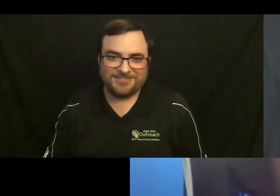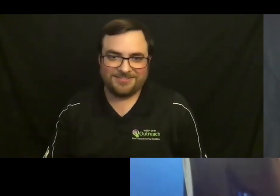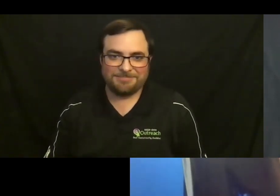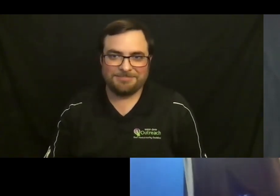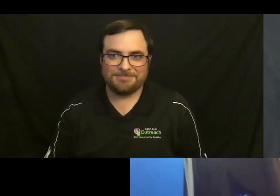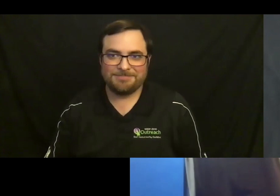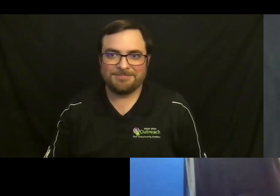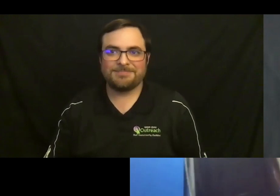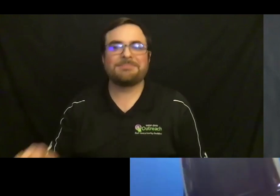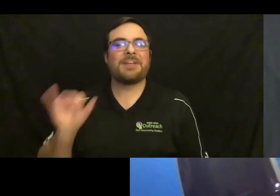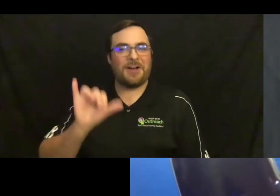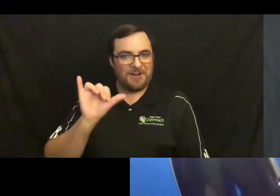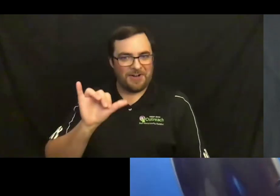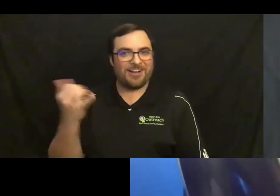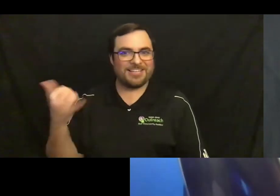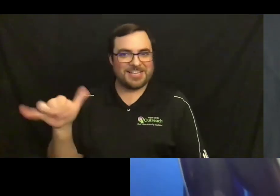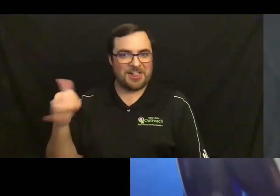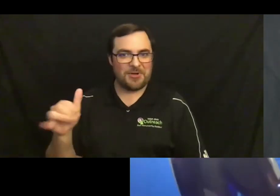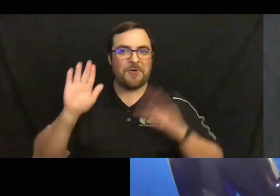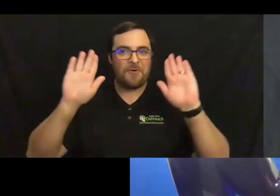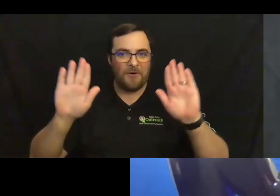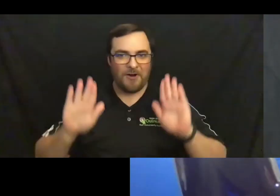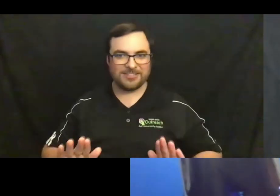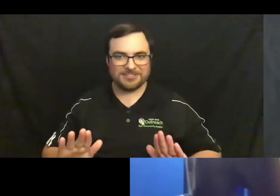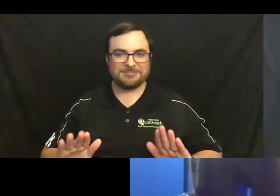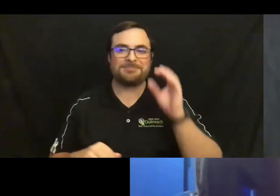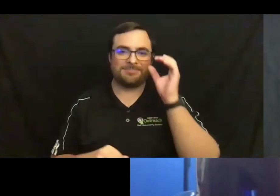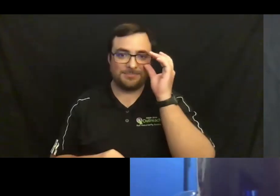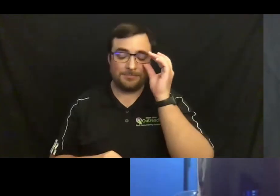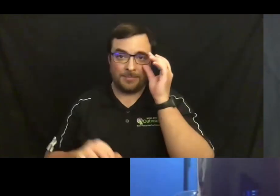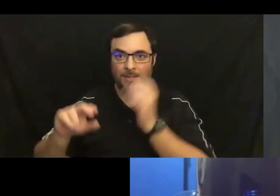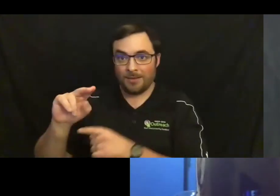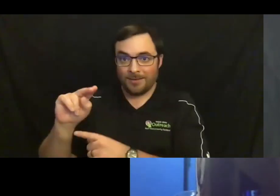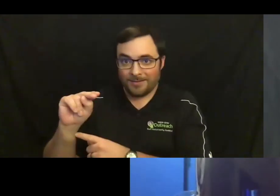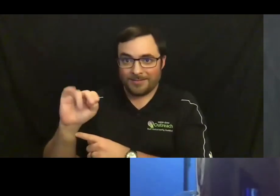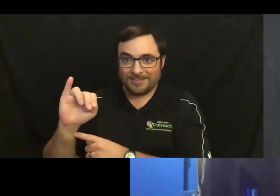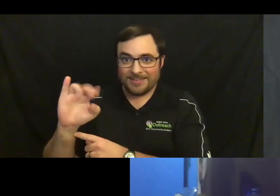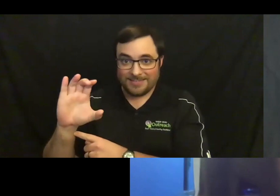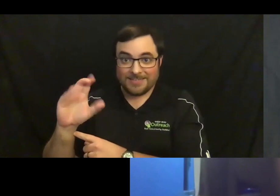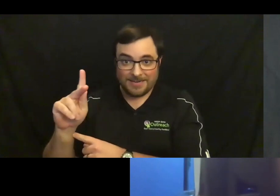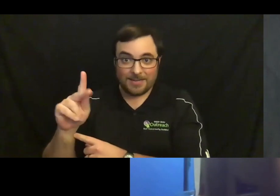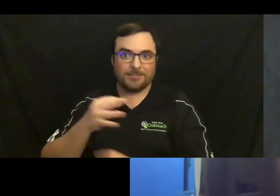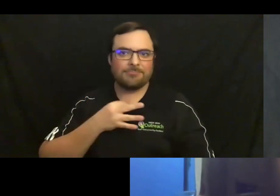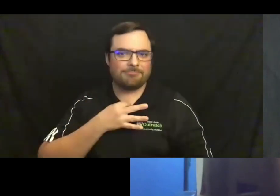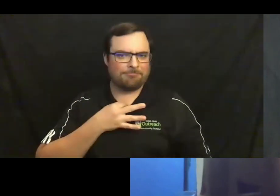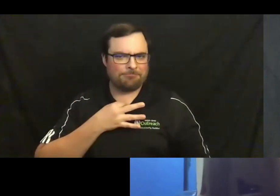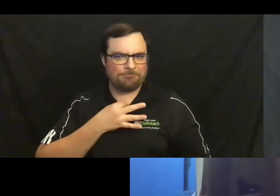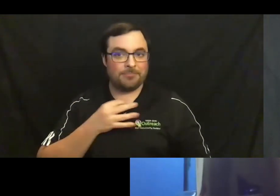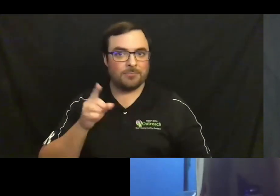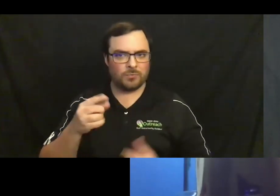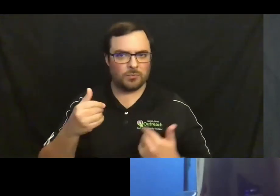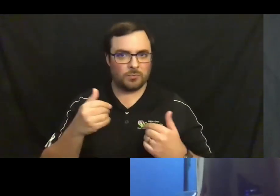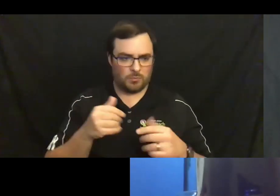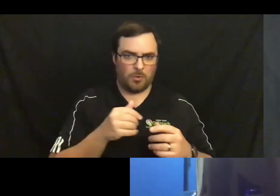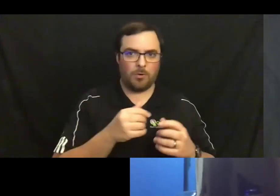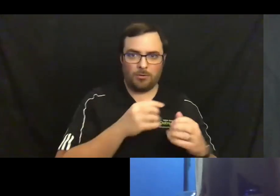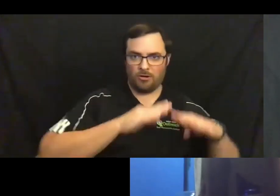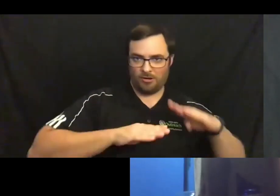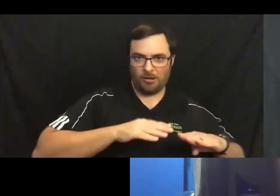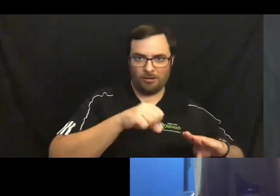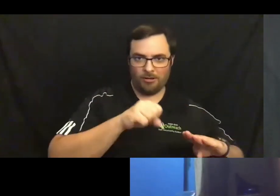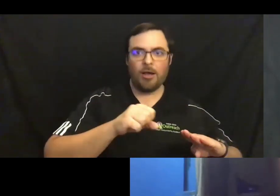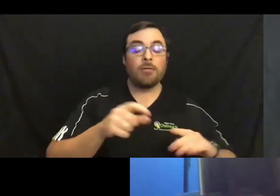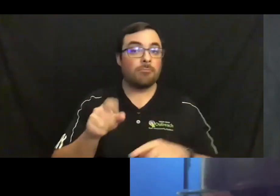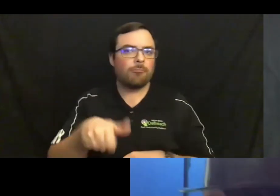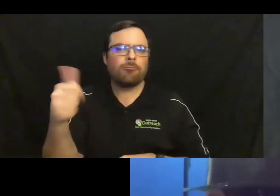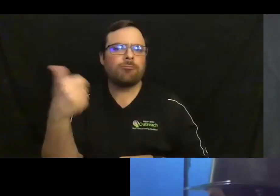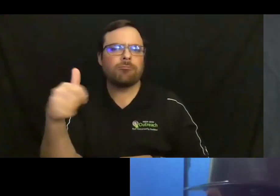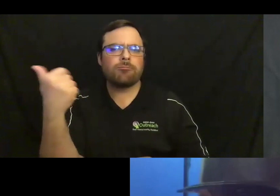Jen: A yellow belt. Awesome. Nick was wondering if you have any other talents that you like to do also?